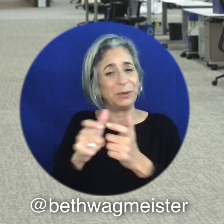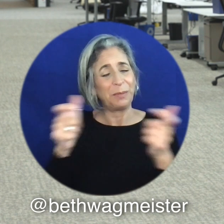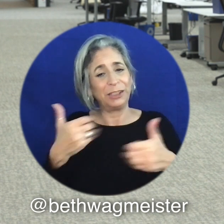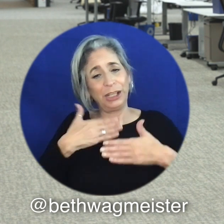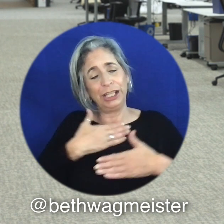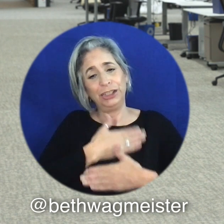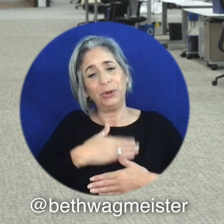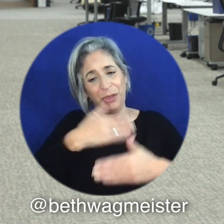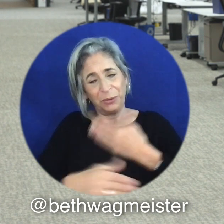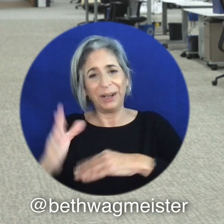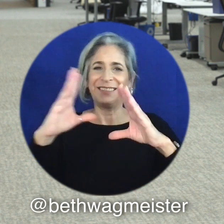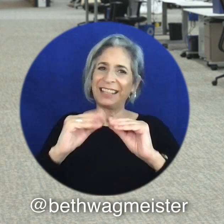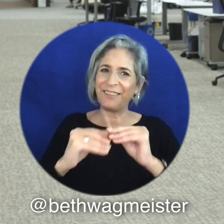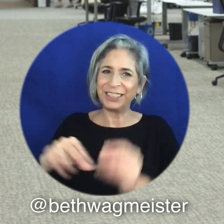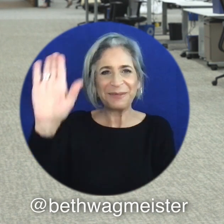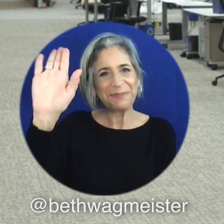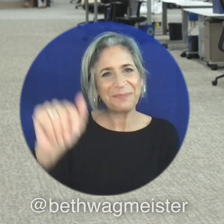Thank you so much, and enjoy the rest of the conference.